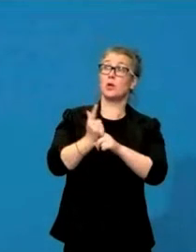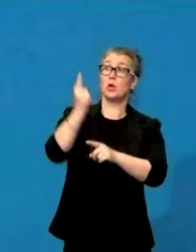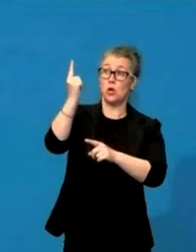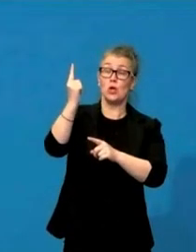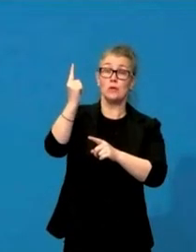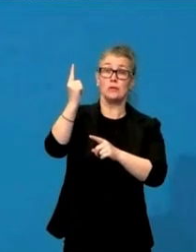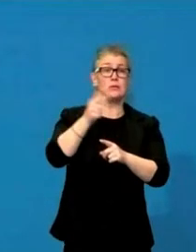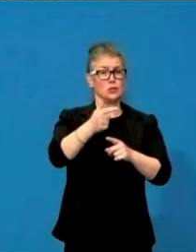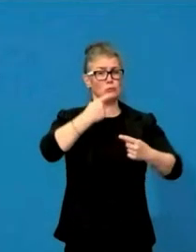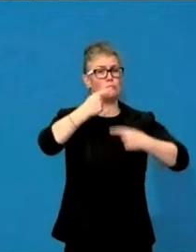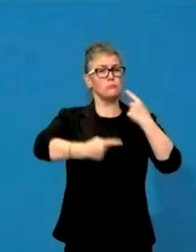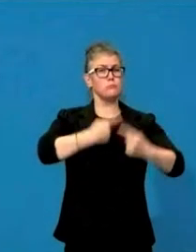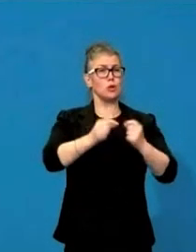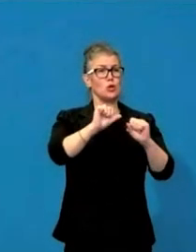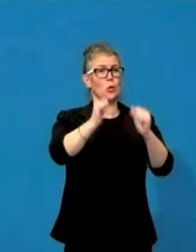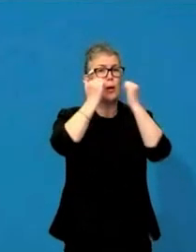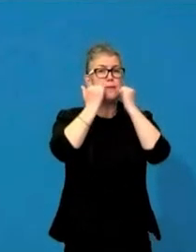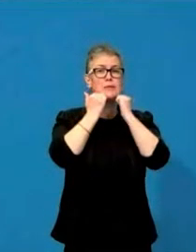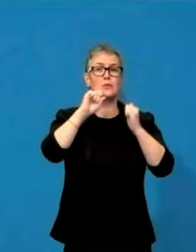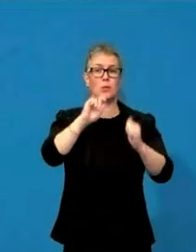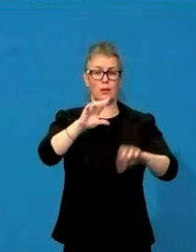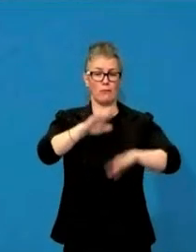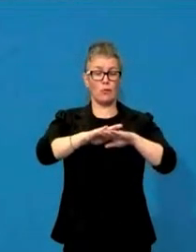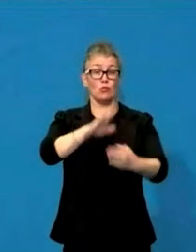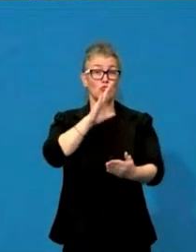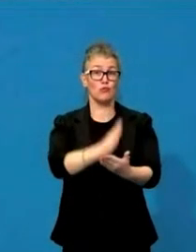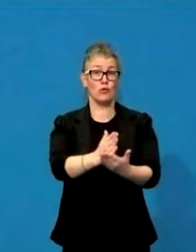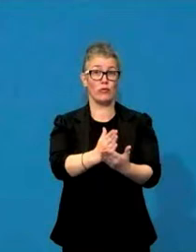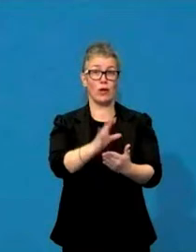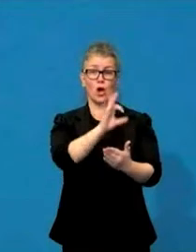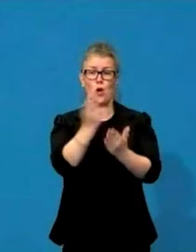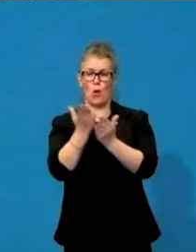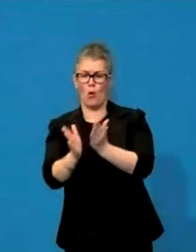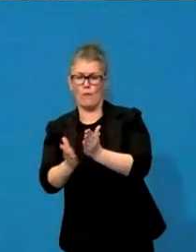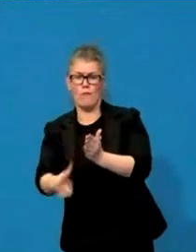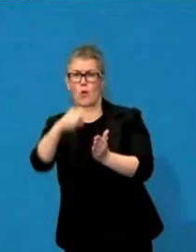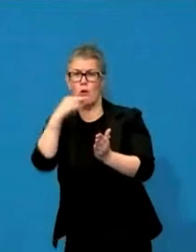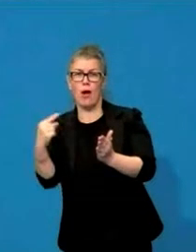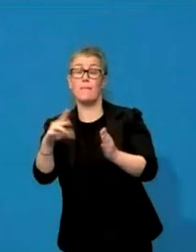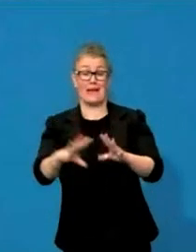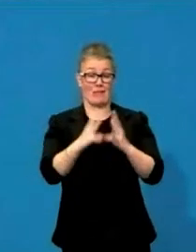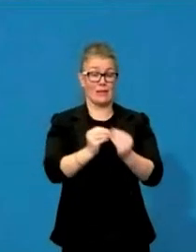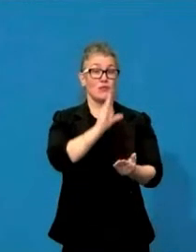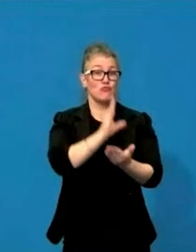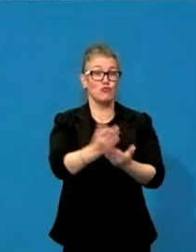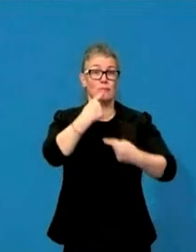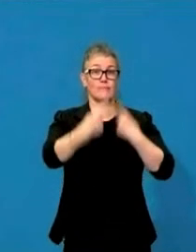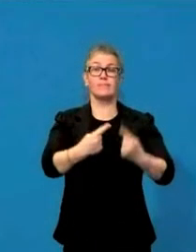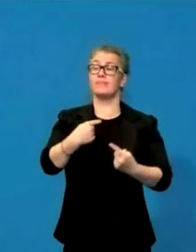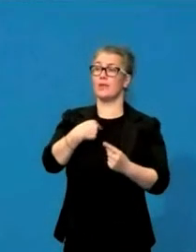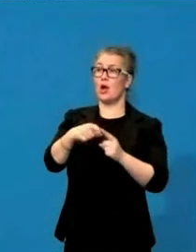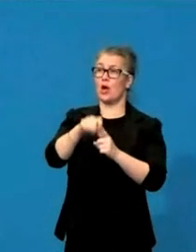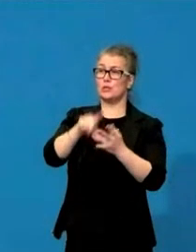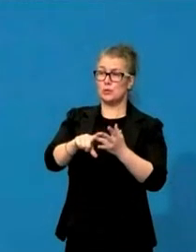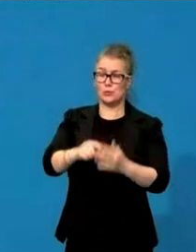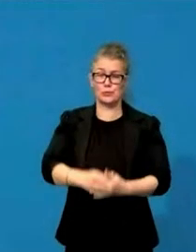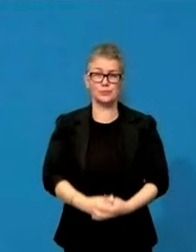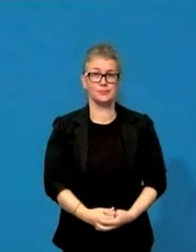Thank you. CHAIR: Thank you,